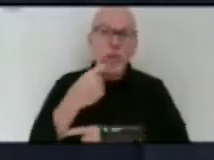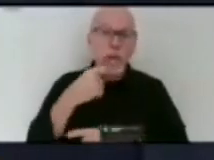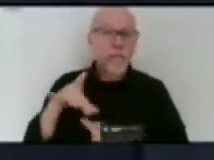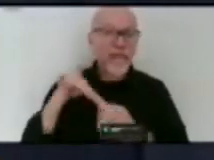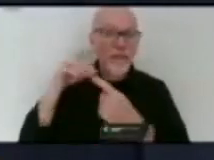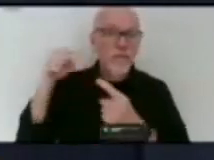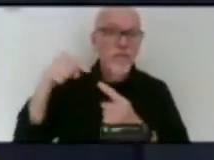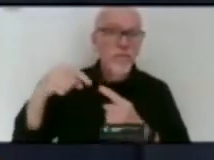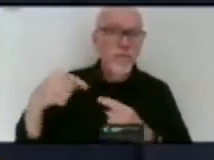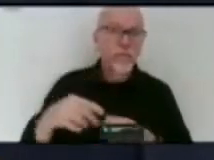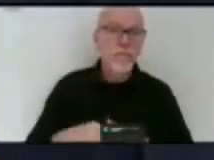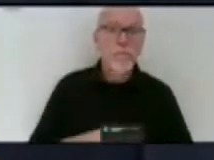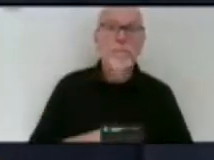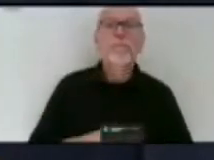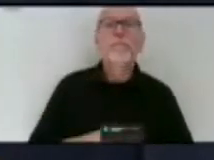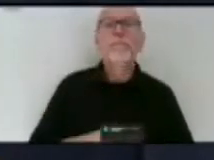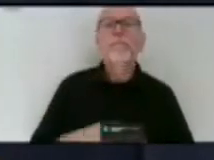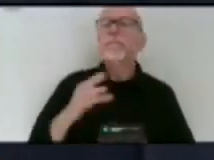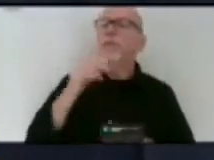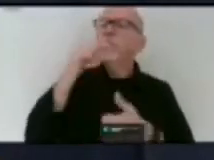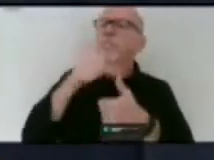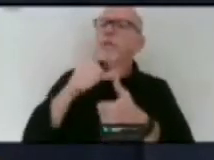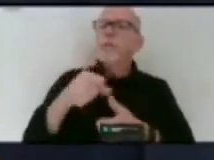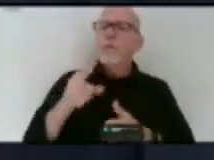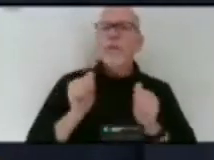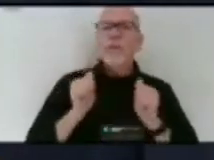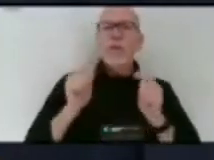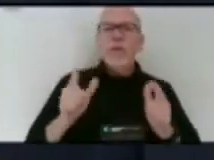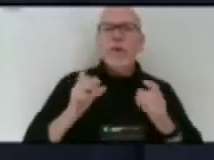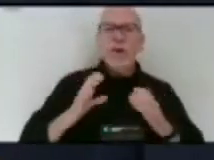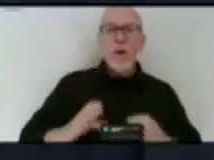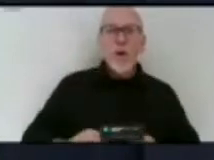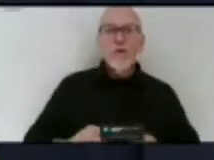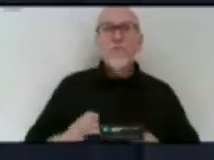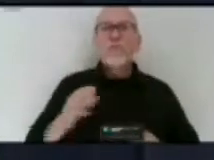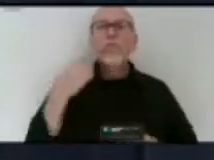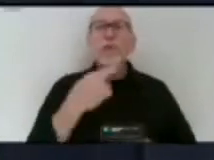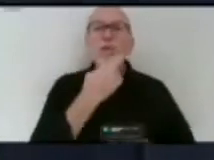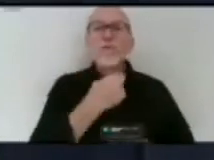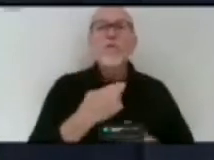And remember all customers and restaurants and bars and nightclubs air